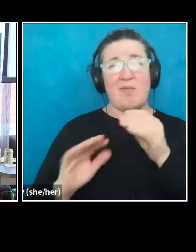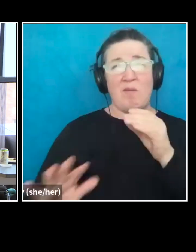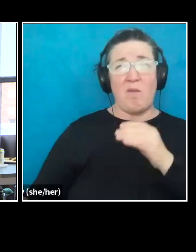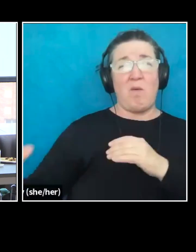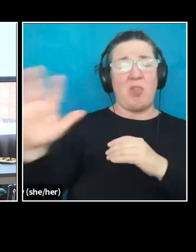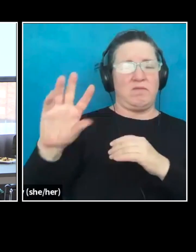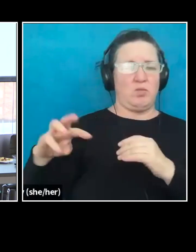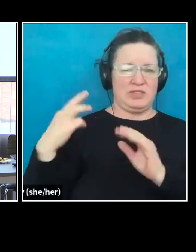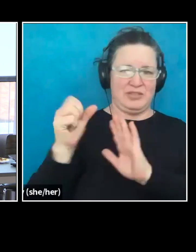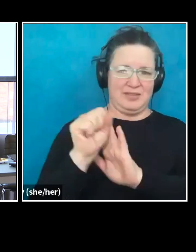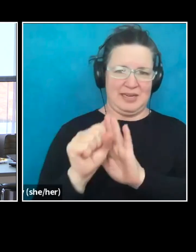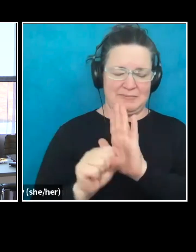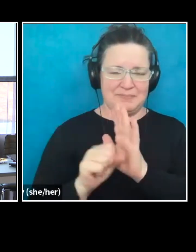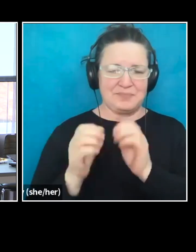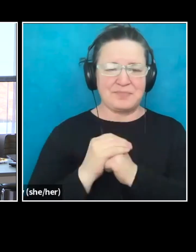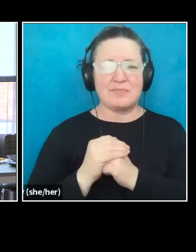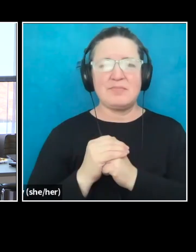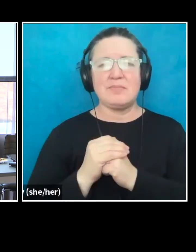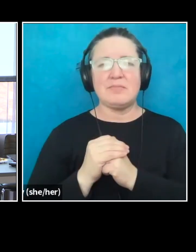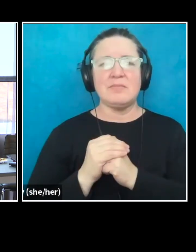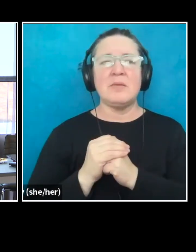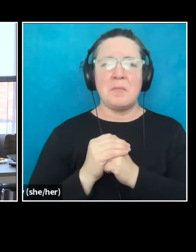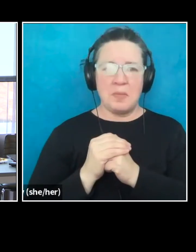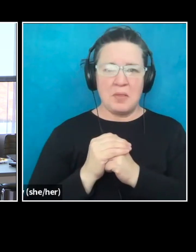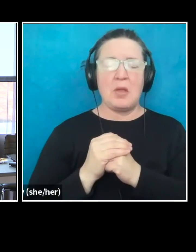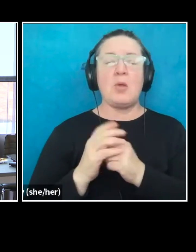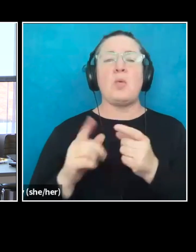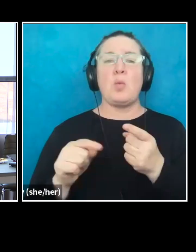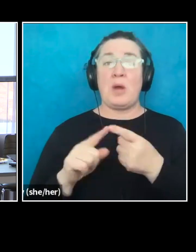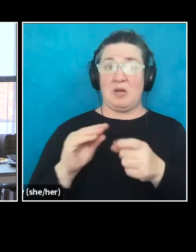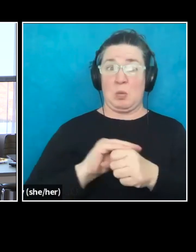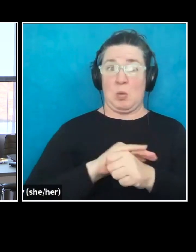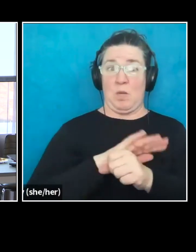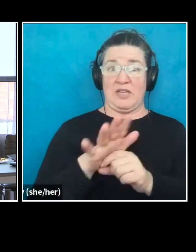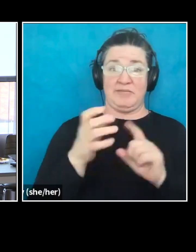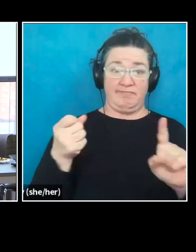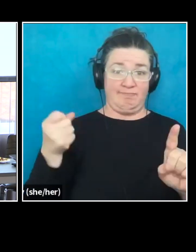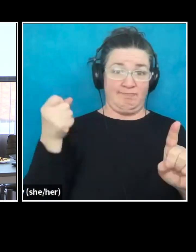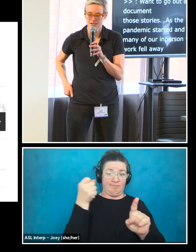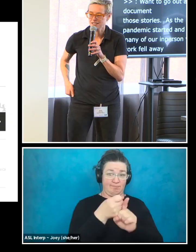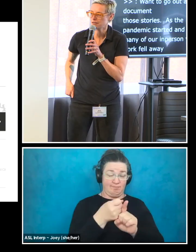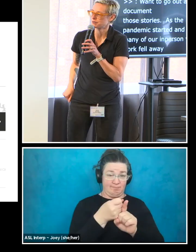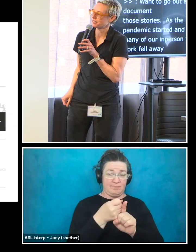our in-person video work fell away, I lobbied my boss to be able to do this project which we